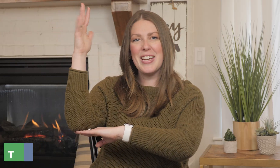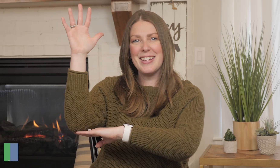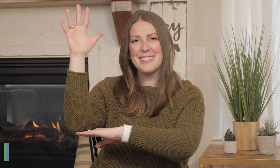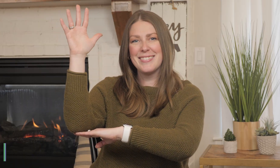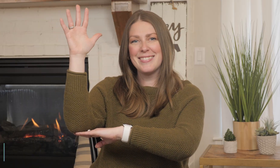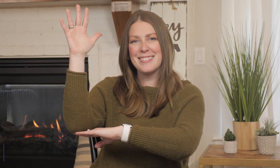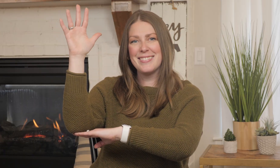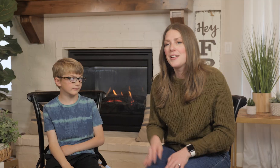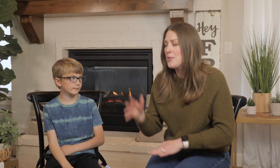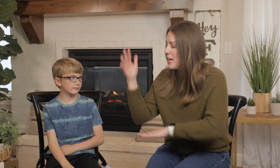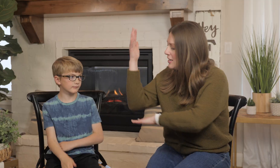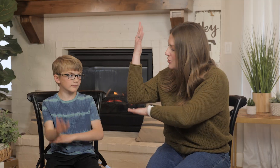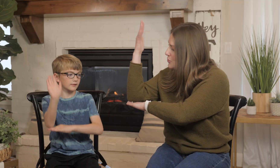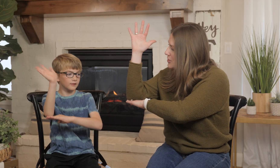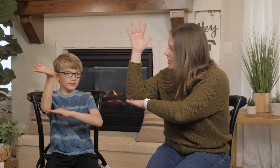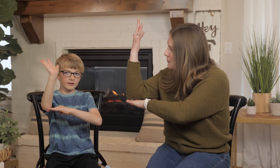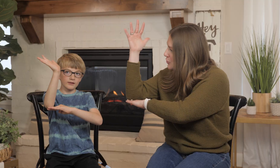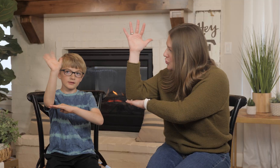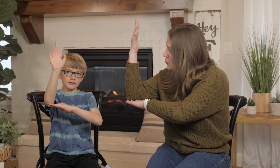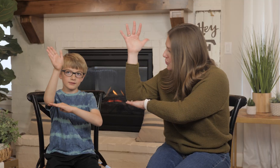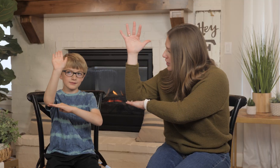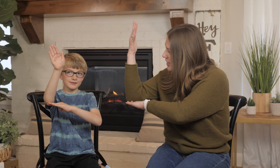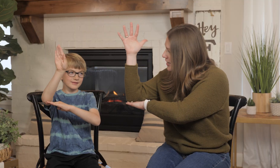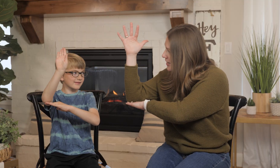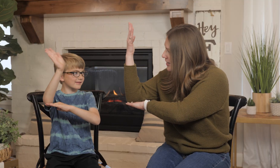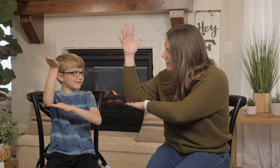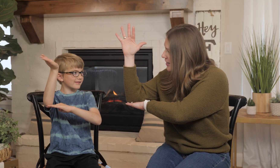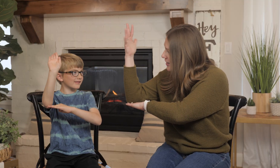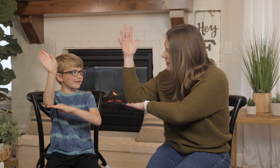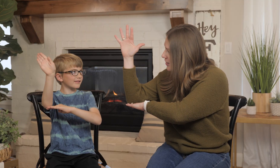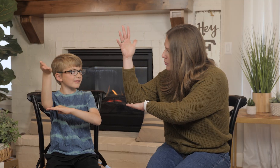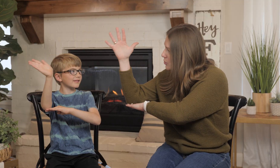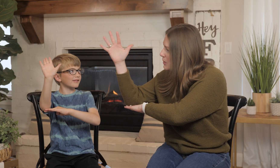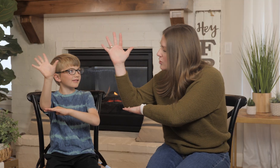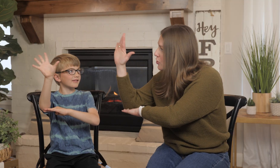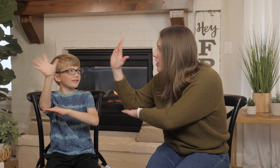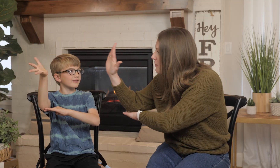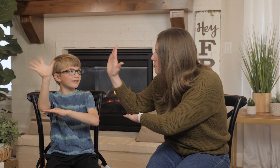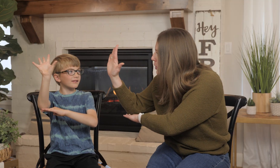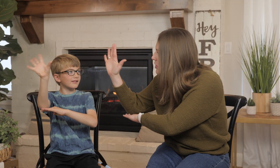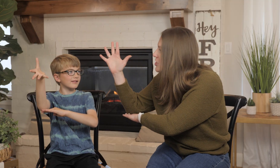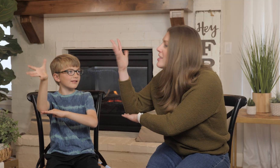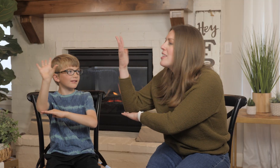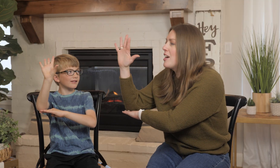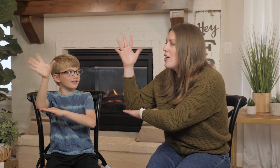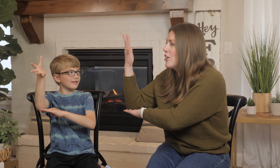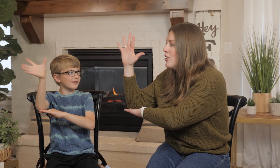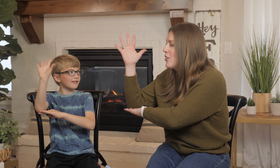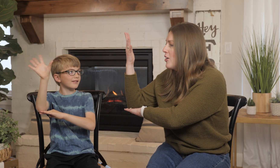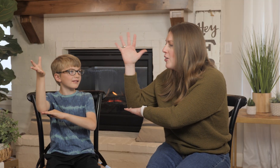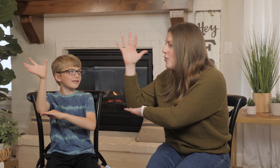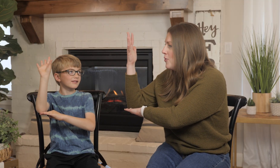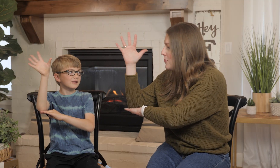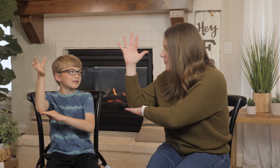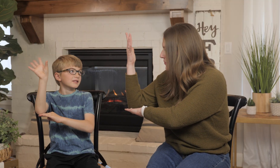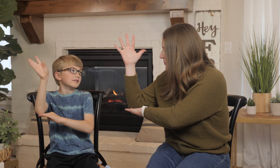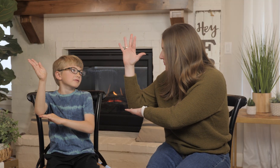tree. Okay can you do the sign for tree? Make sure you have the branches, there you go.